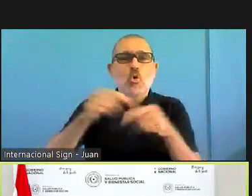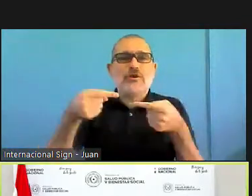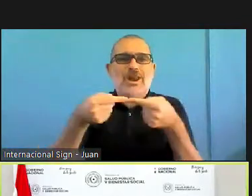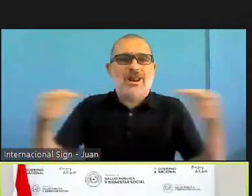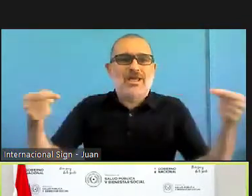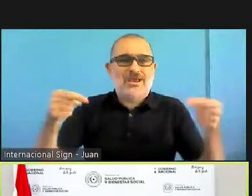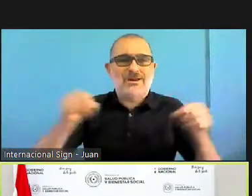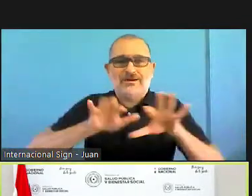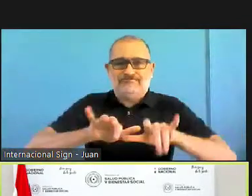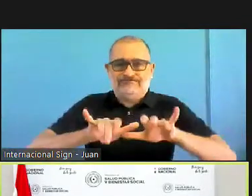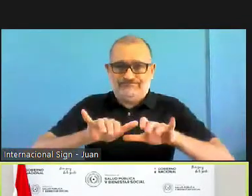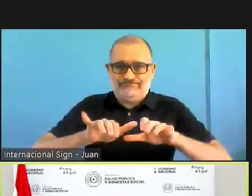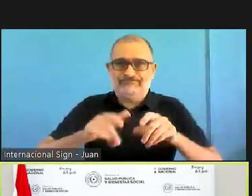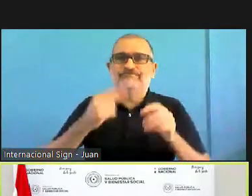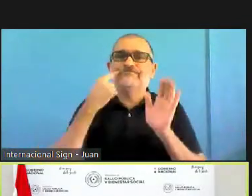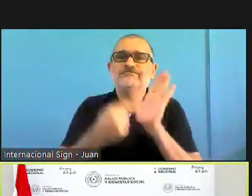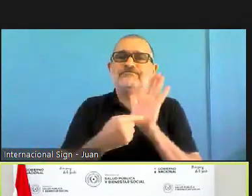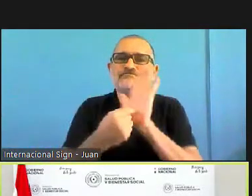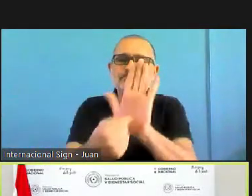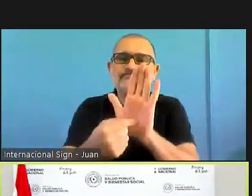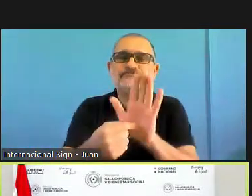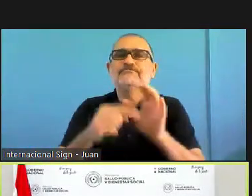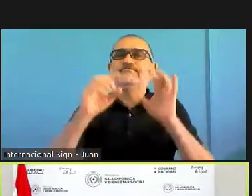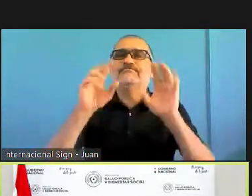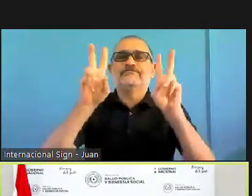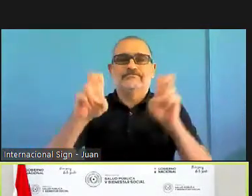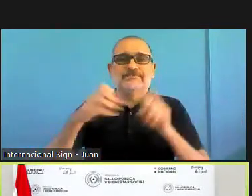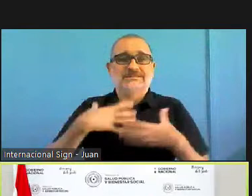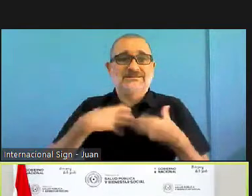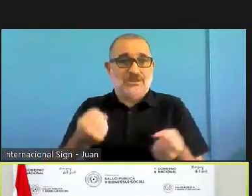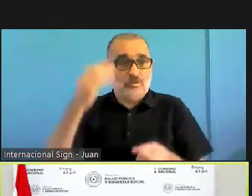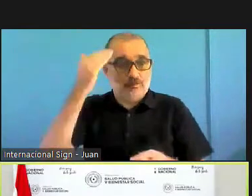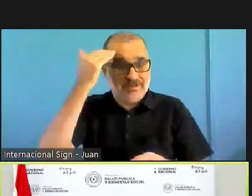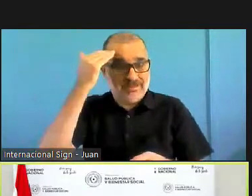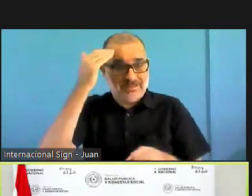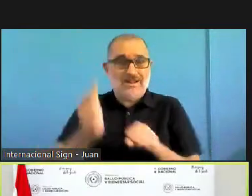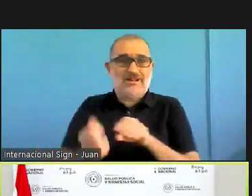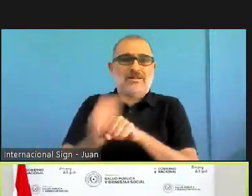We know that in addition to the pandemic, there's also